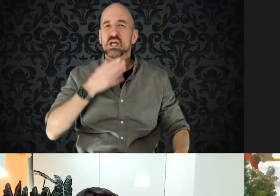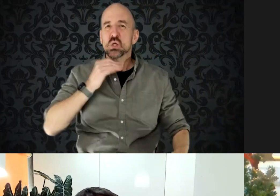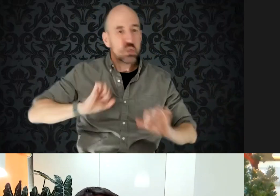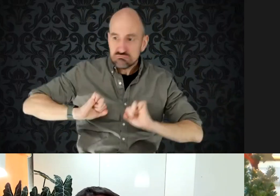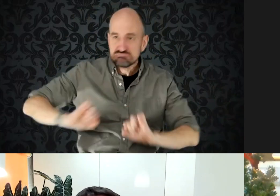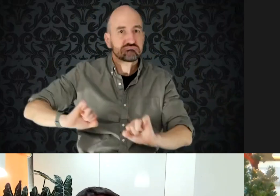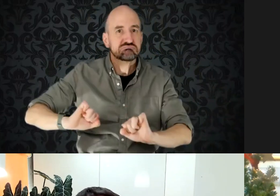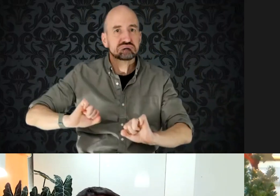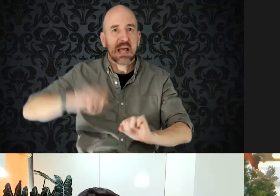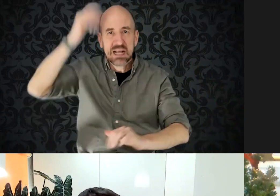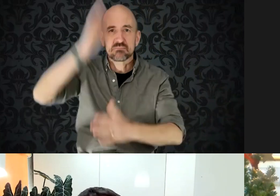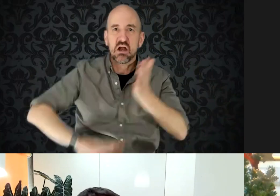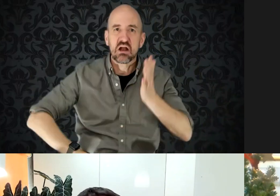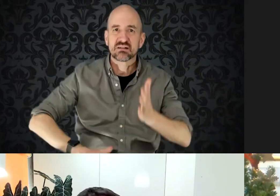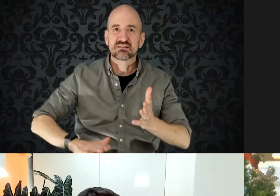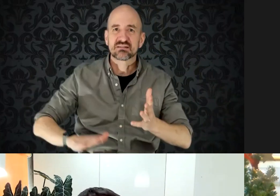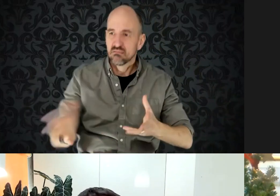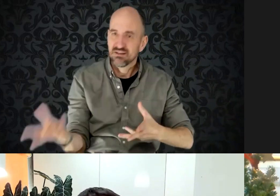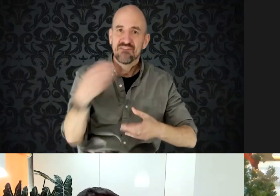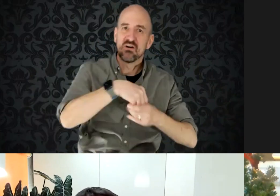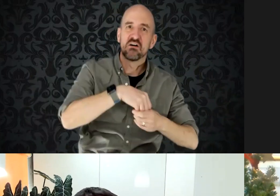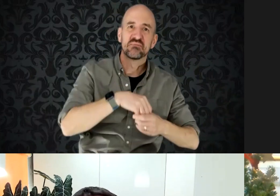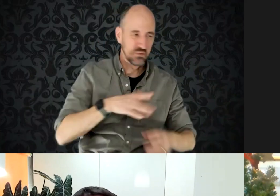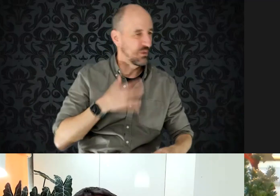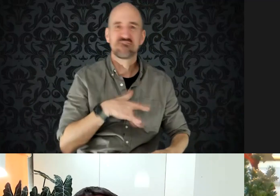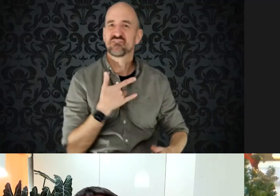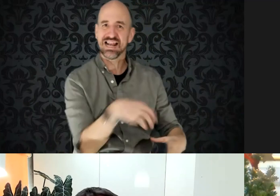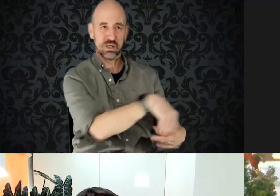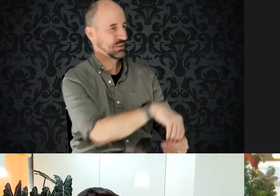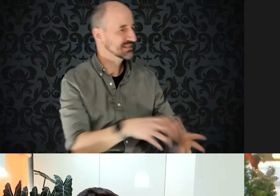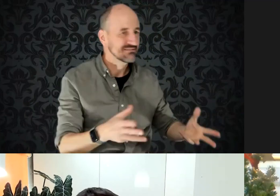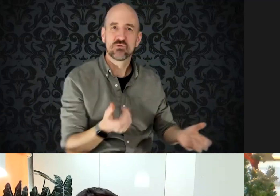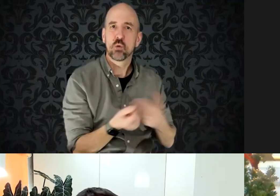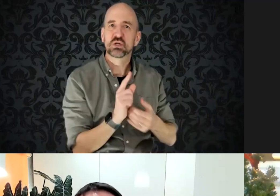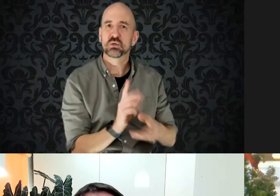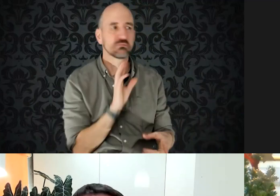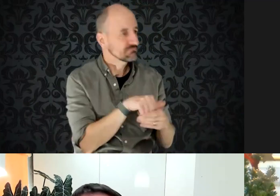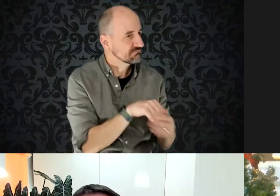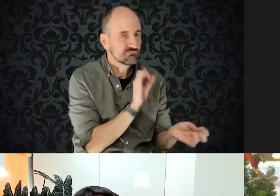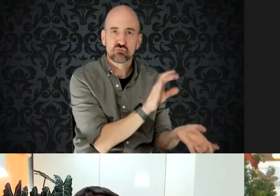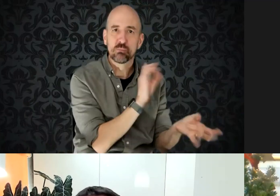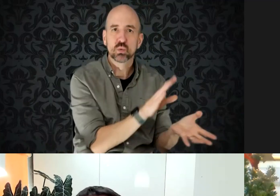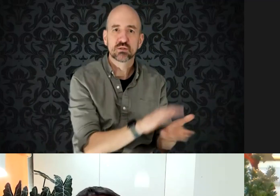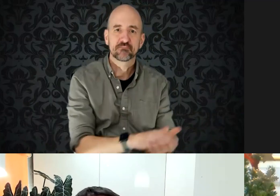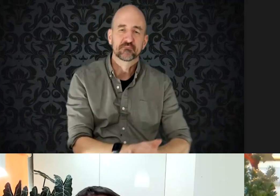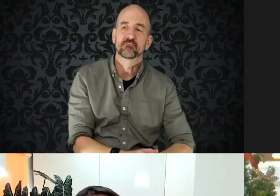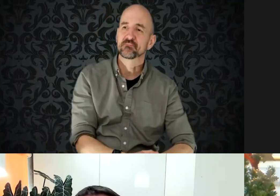might just want to go and have a little bit of quiet time, so mix it up but have fun. MICHELLE